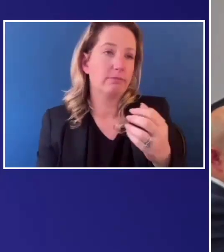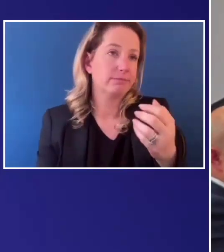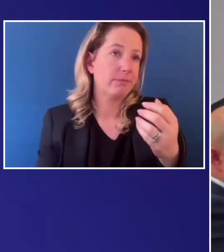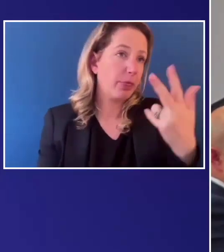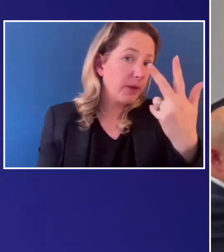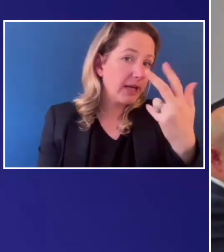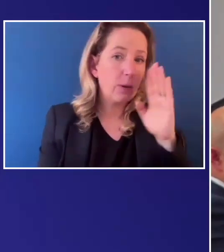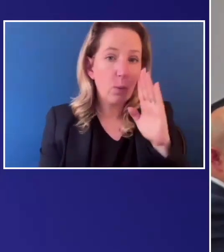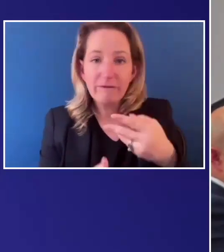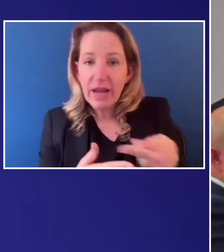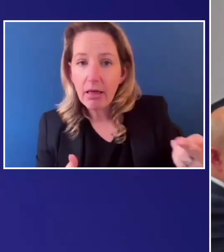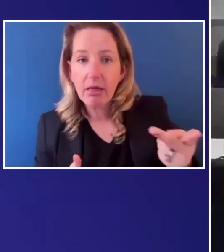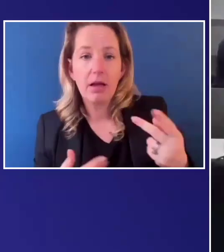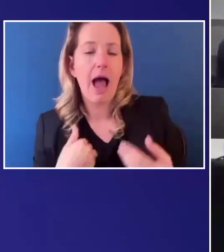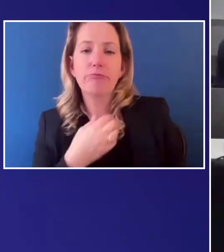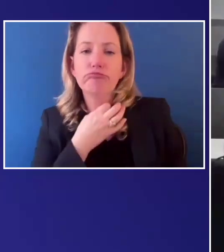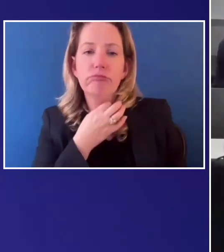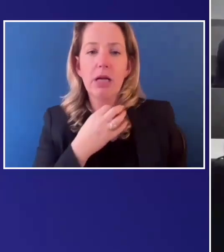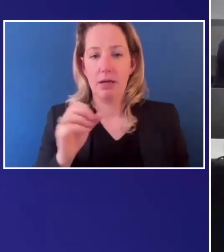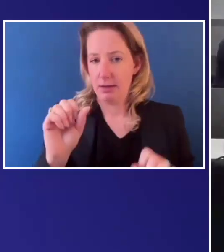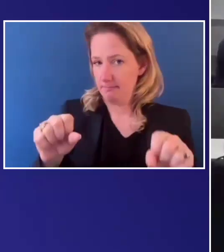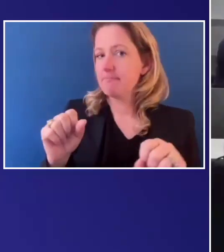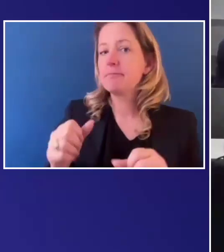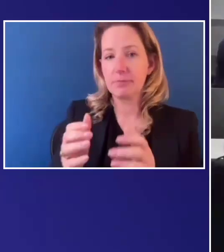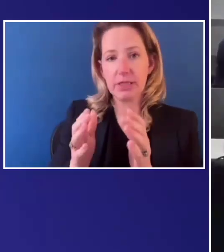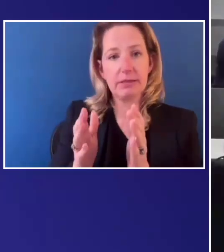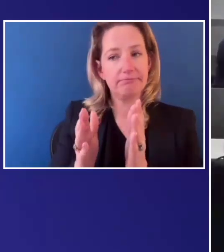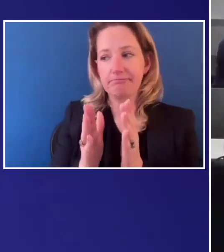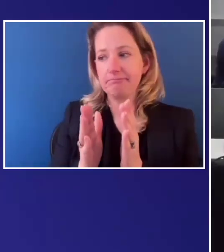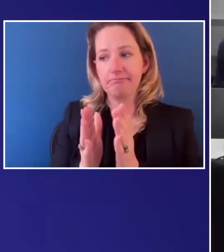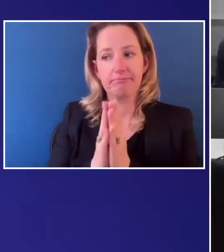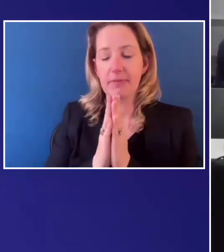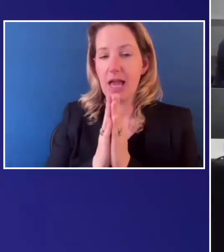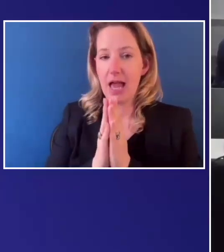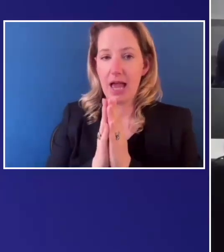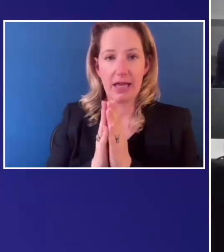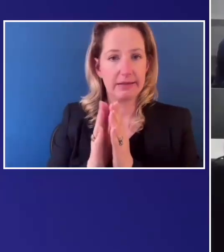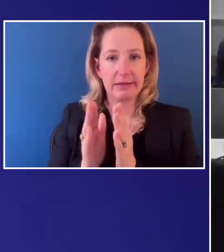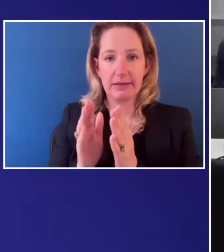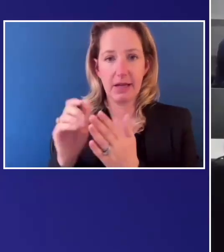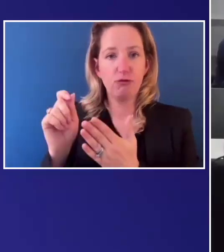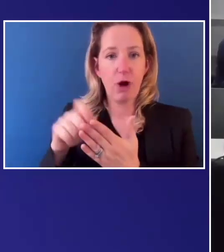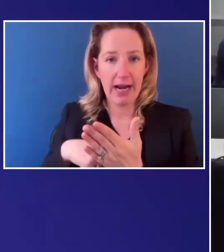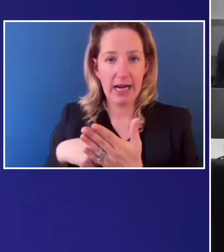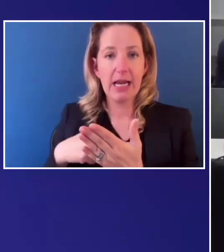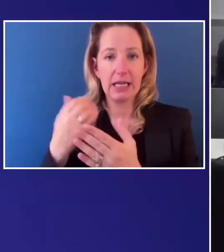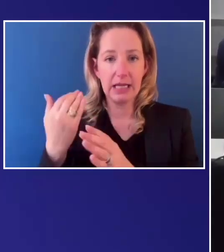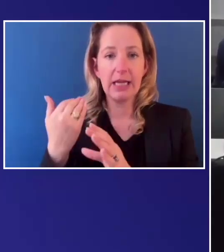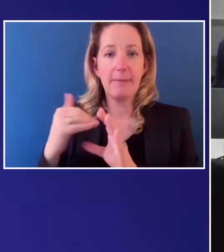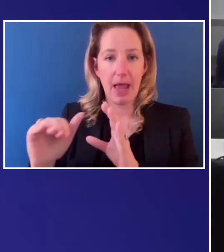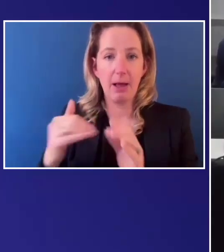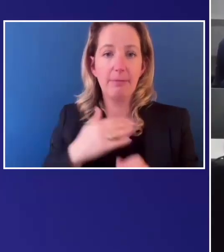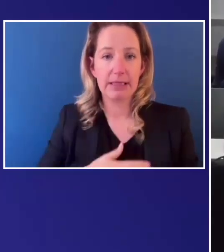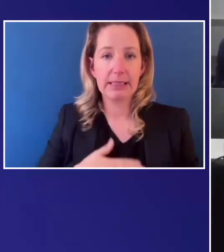Yeah. We would appreciate if you could just put -- it could be just, you know, a couple of sentences in a, in a -- in an email for us. Thank you.